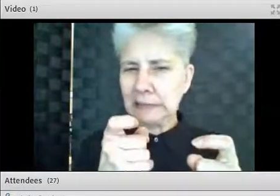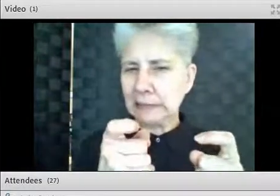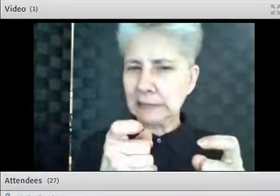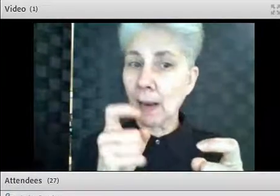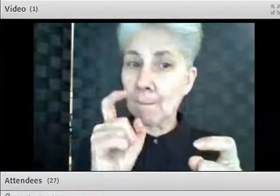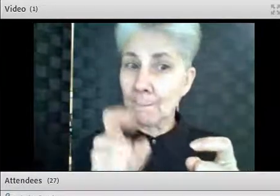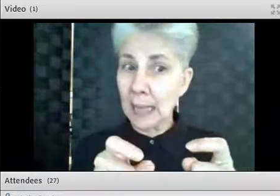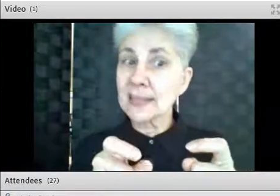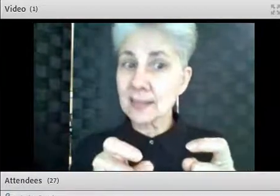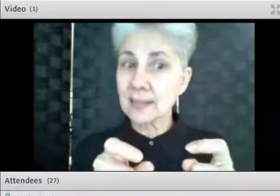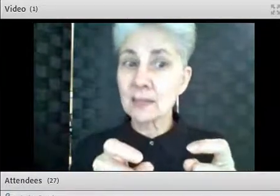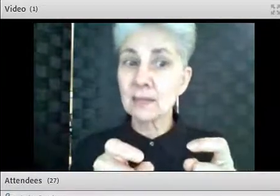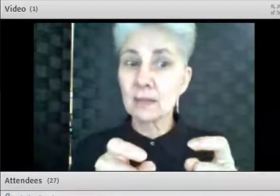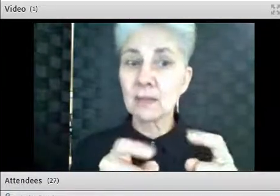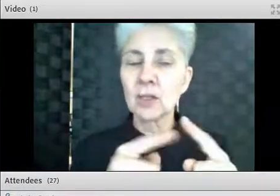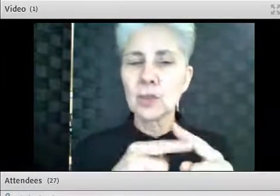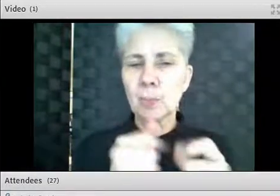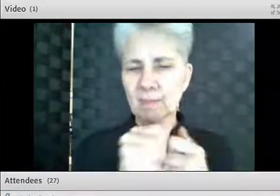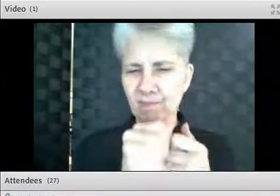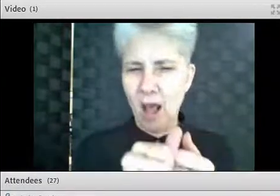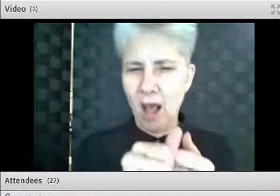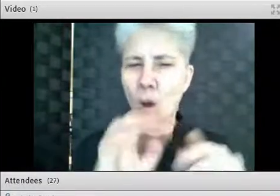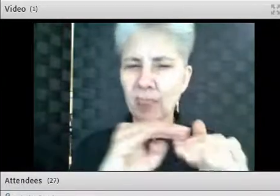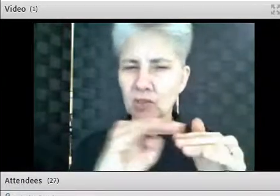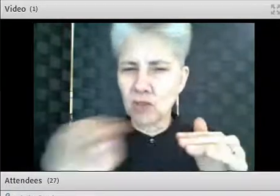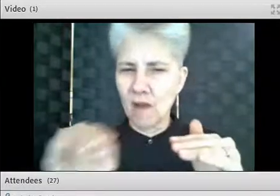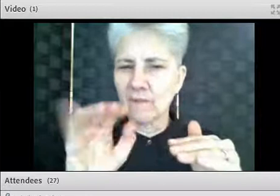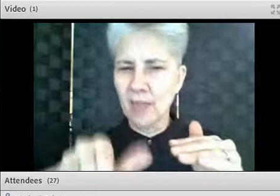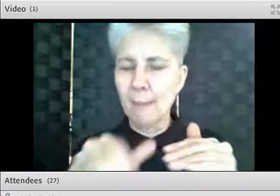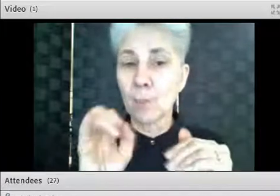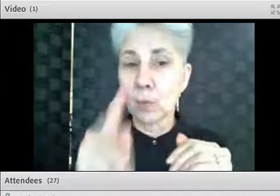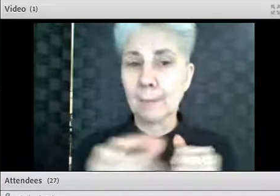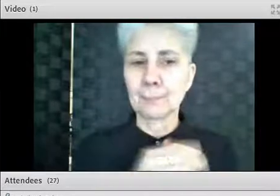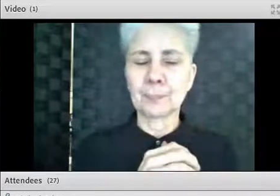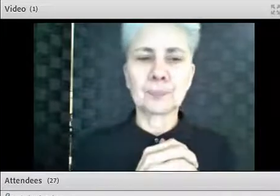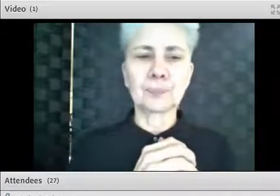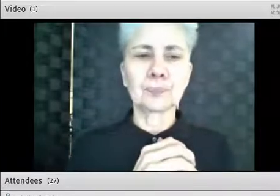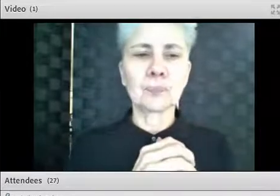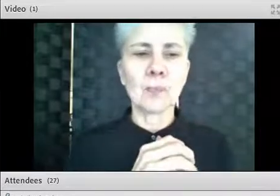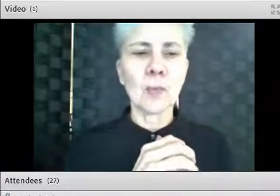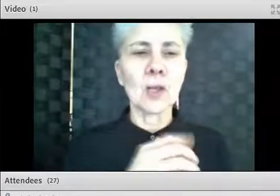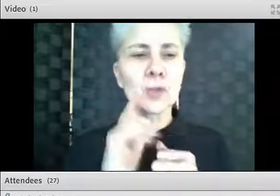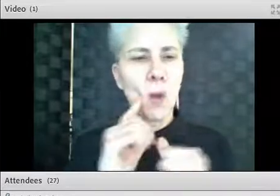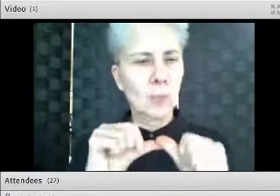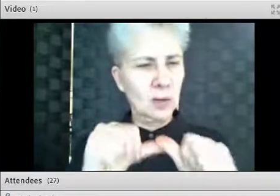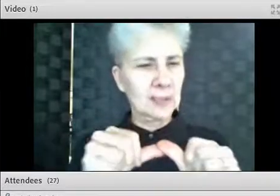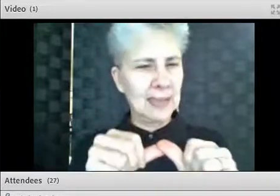adjust things to make sure things fit on the shelf, okay? So I'm just going to stick with P5 because like I said,